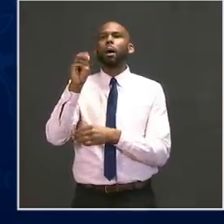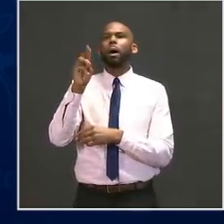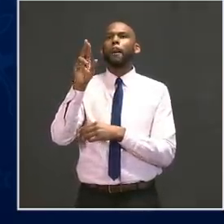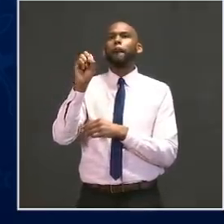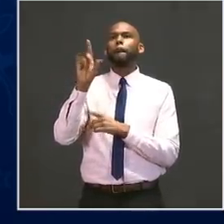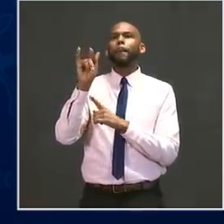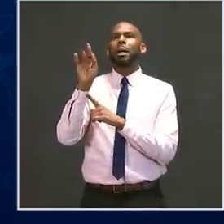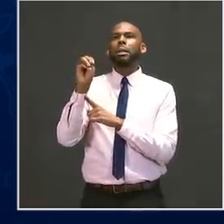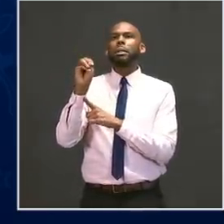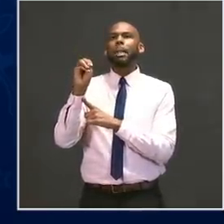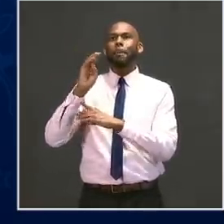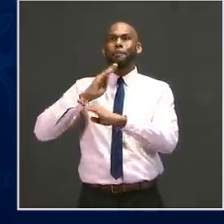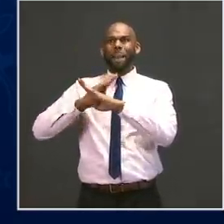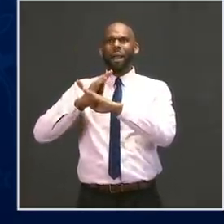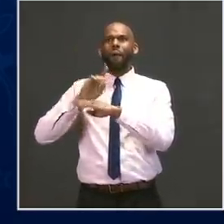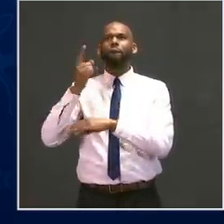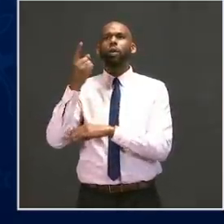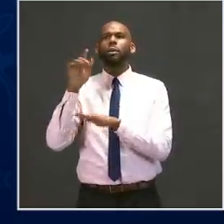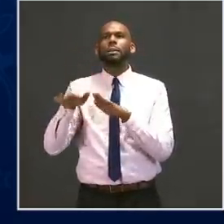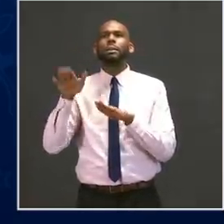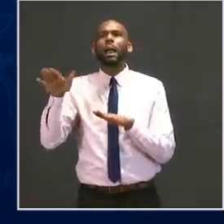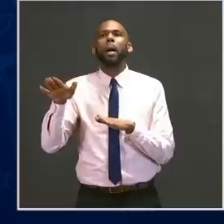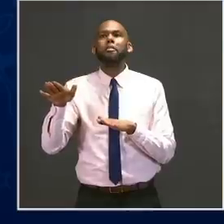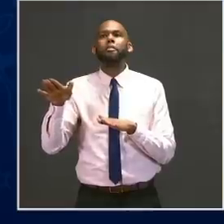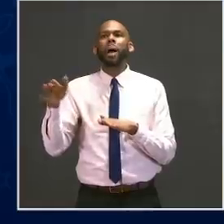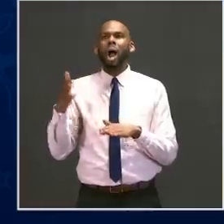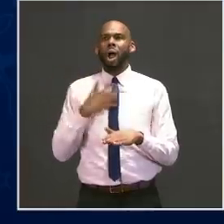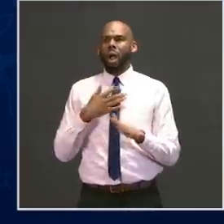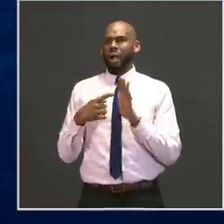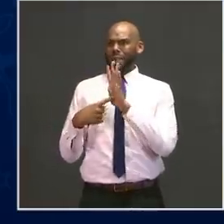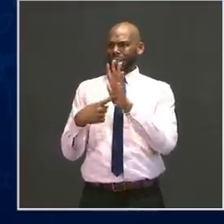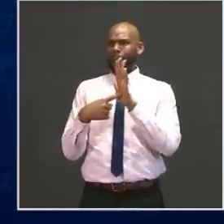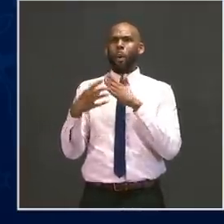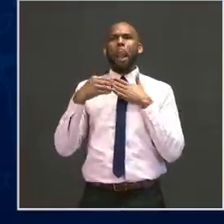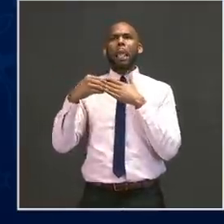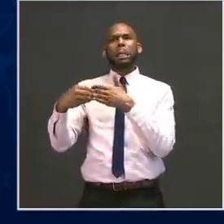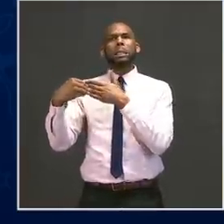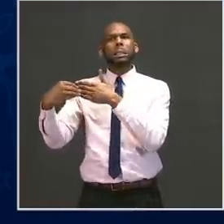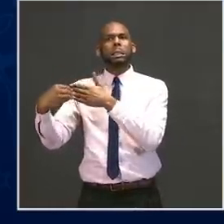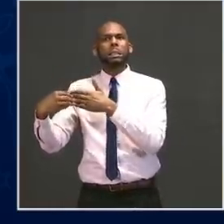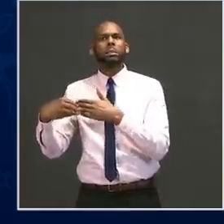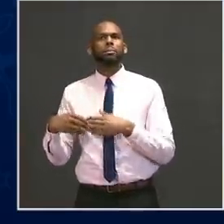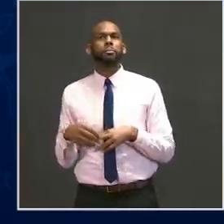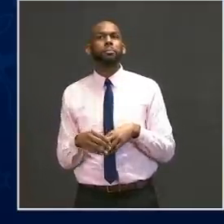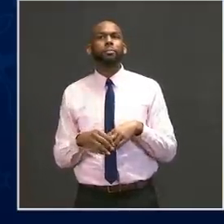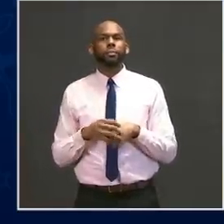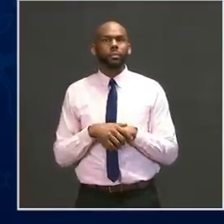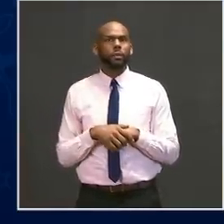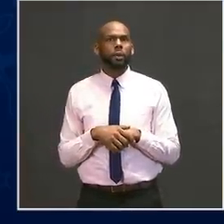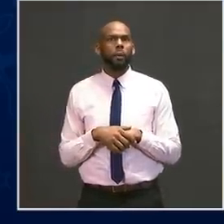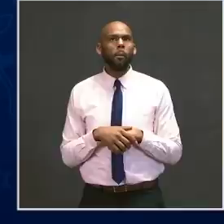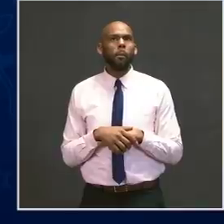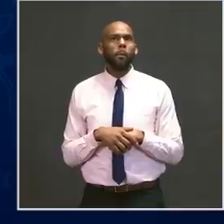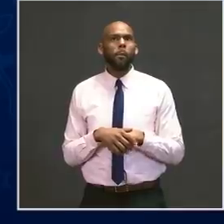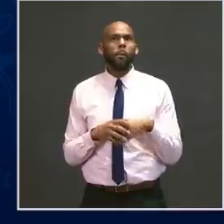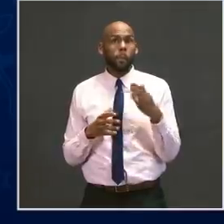So he is leading by example. And I will leave it at that. The Press: So, but would he -- Ms. Psaki: Okay -- The Press: Would he want to lead by example